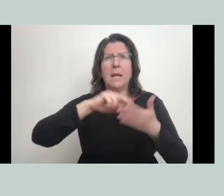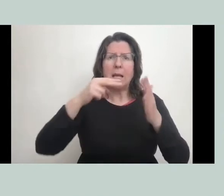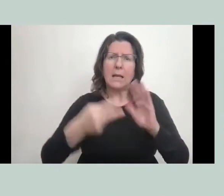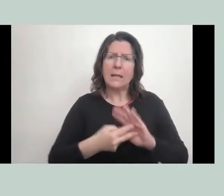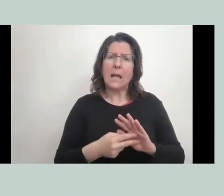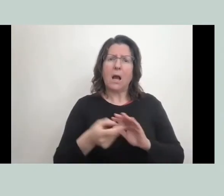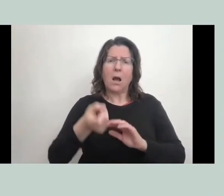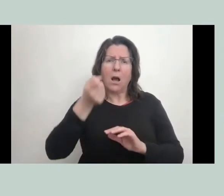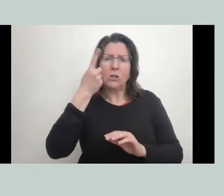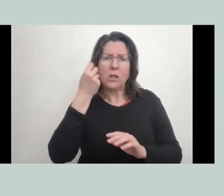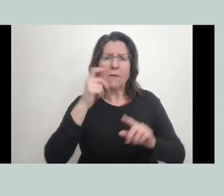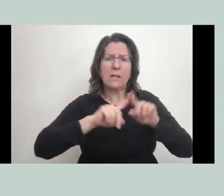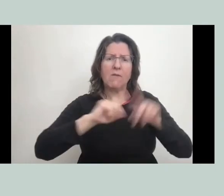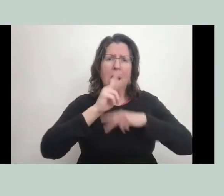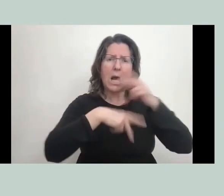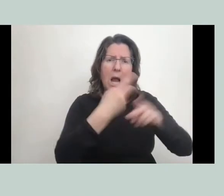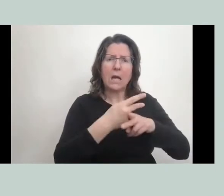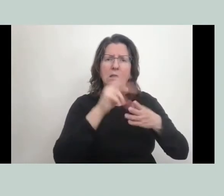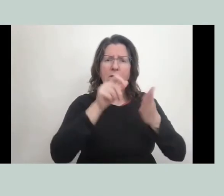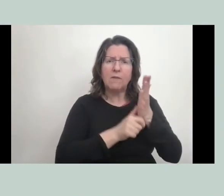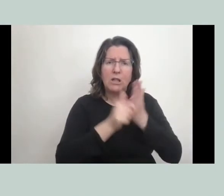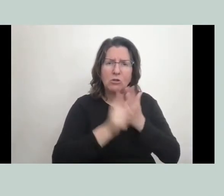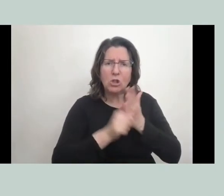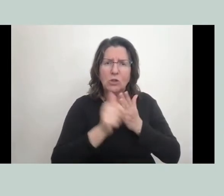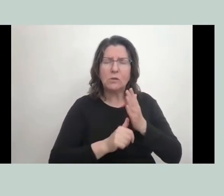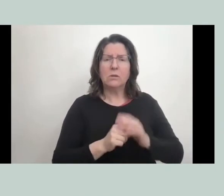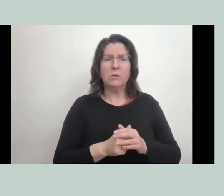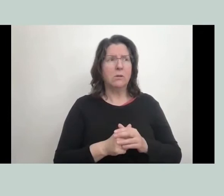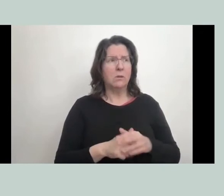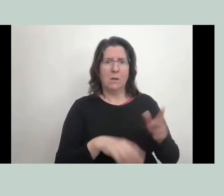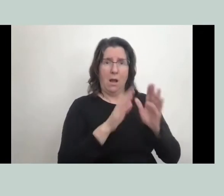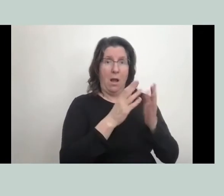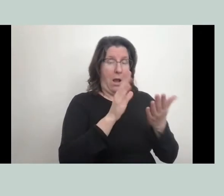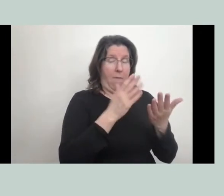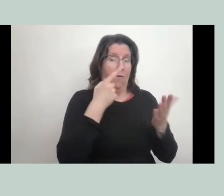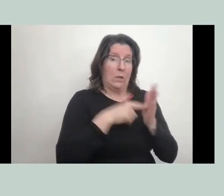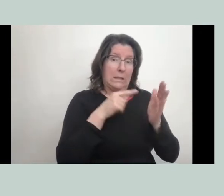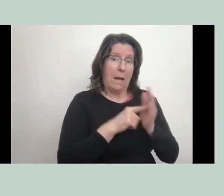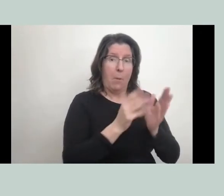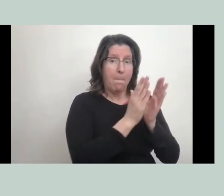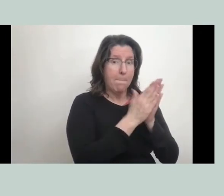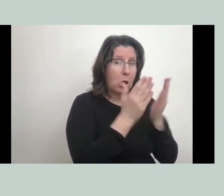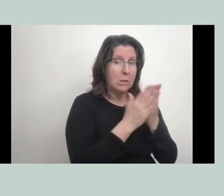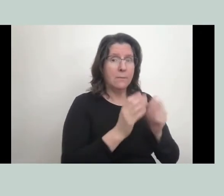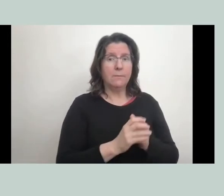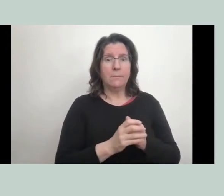This refers to understanding the different formats of text available to readers.